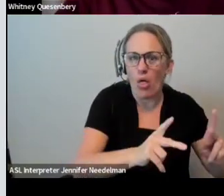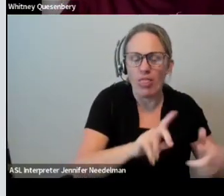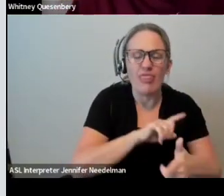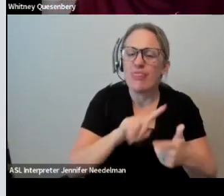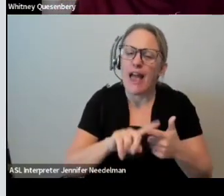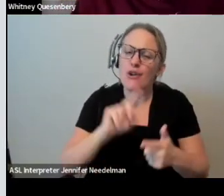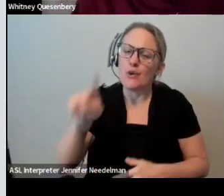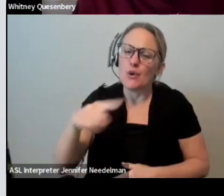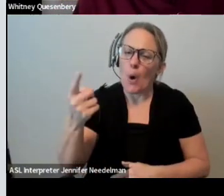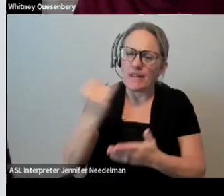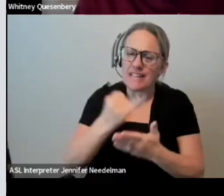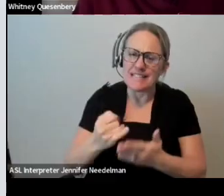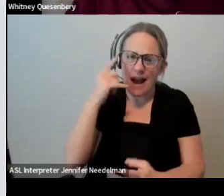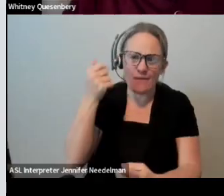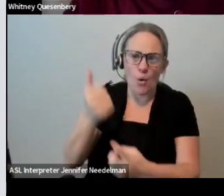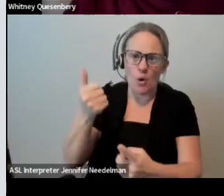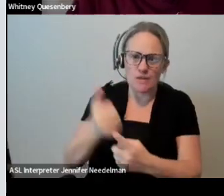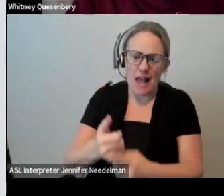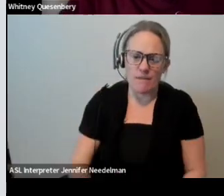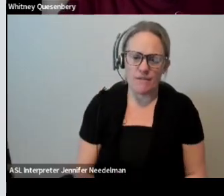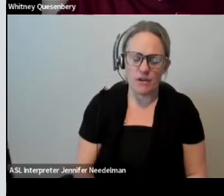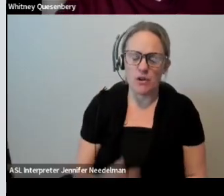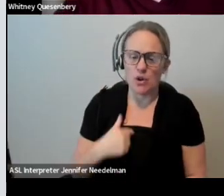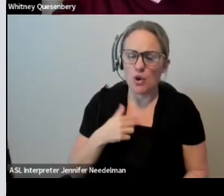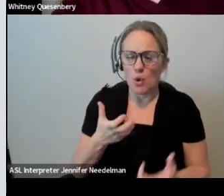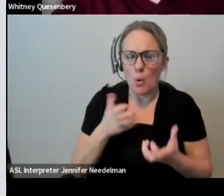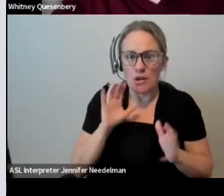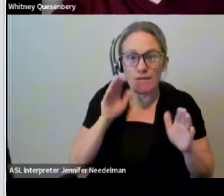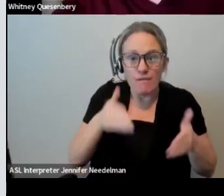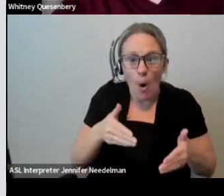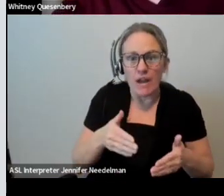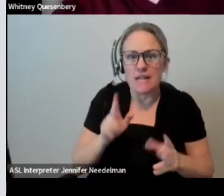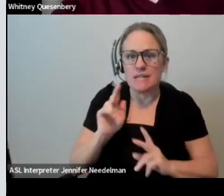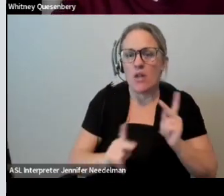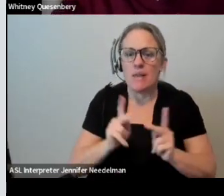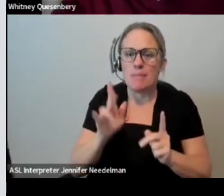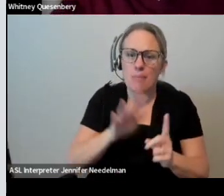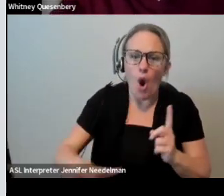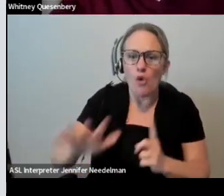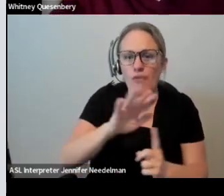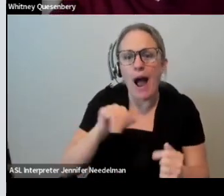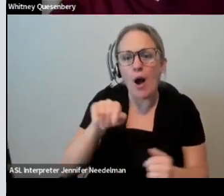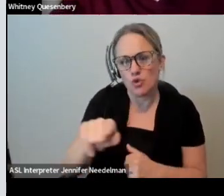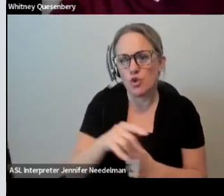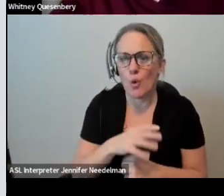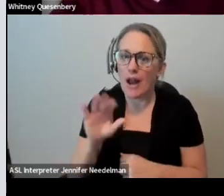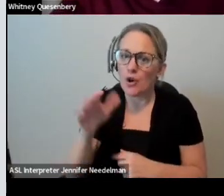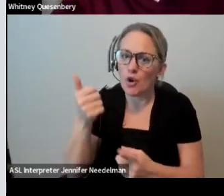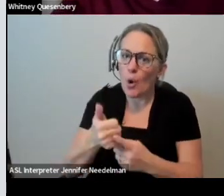you focus on the people around you or your own impressions. And so one of the hardest things to do is